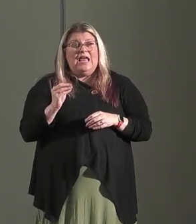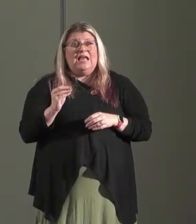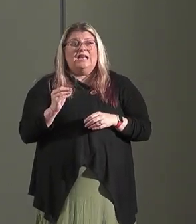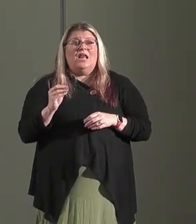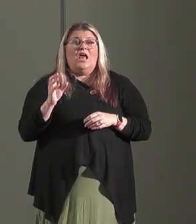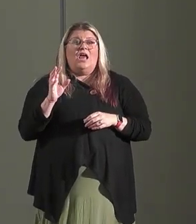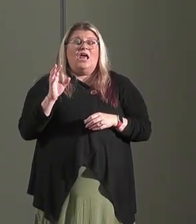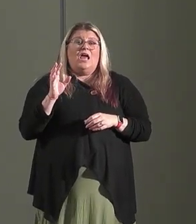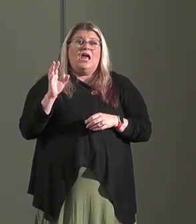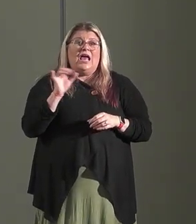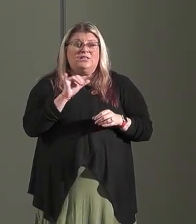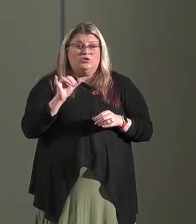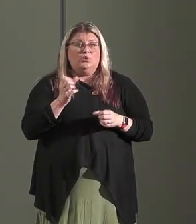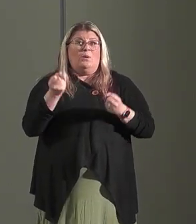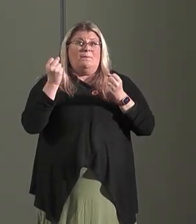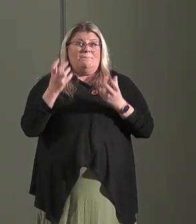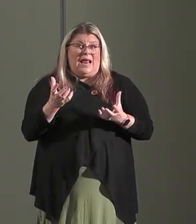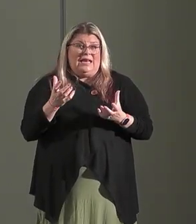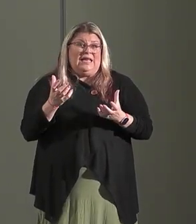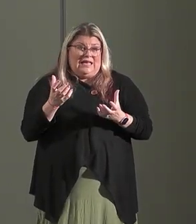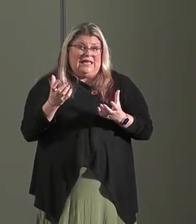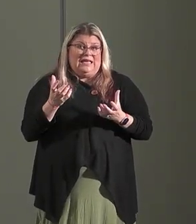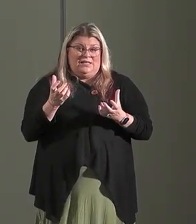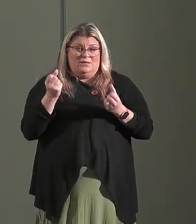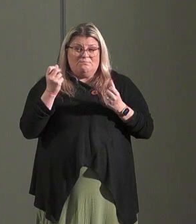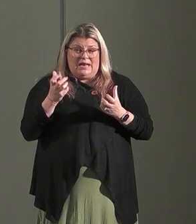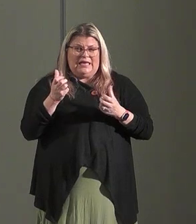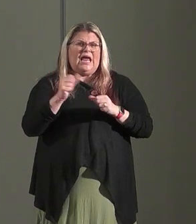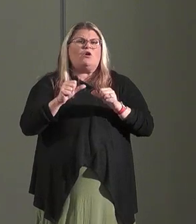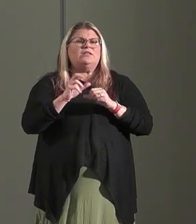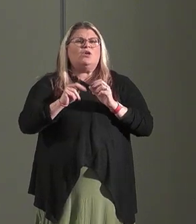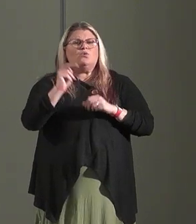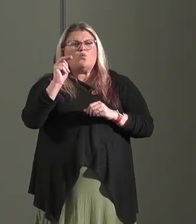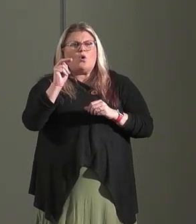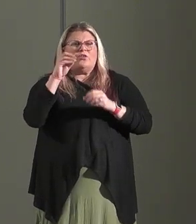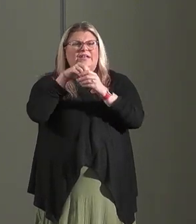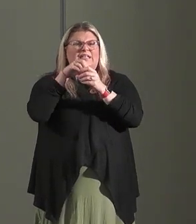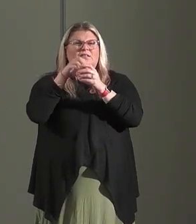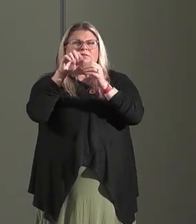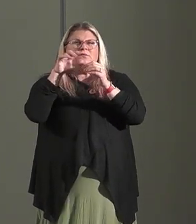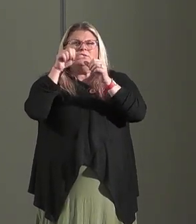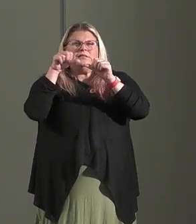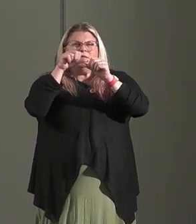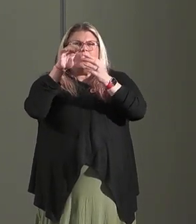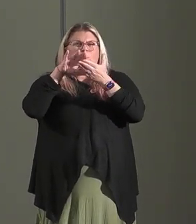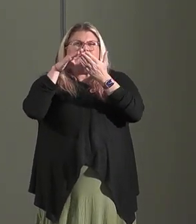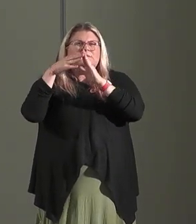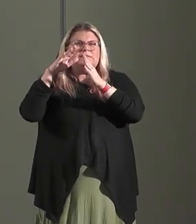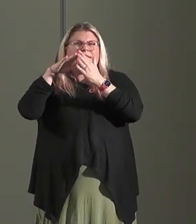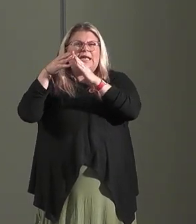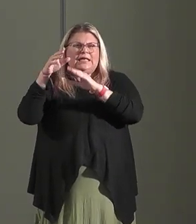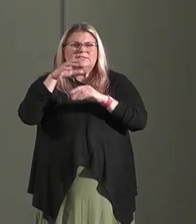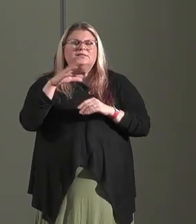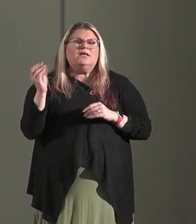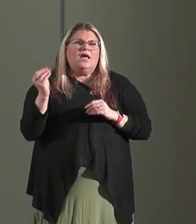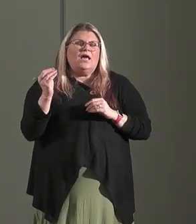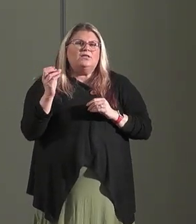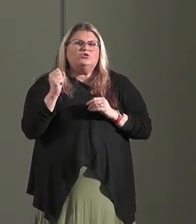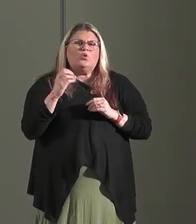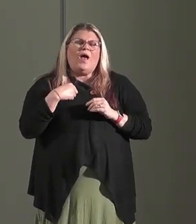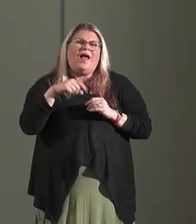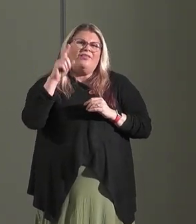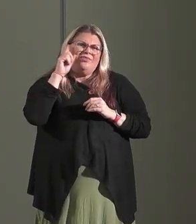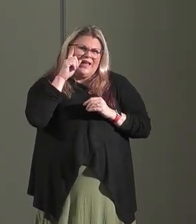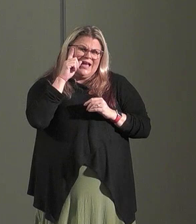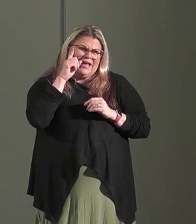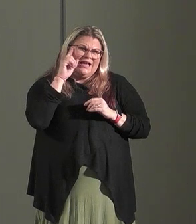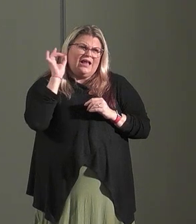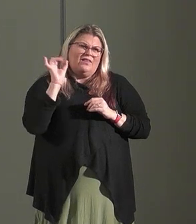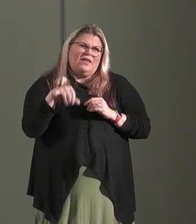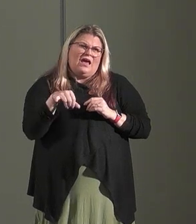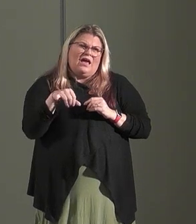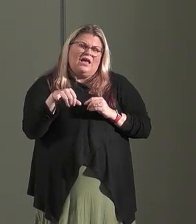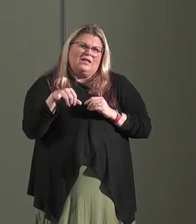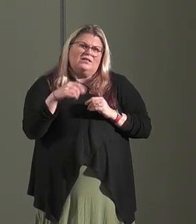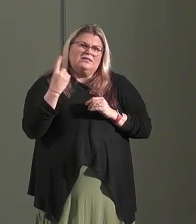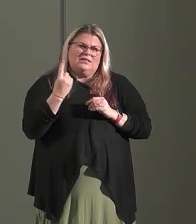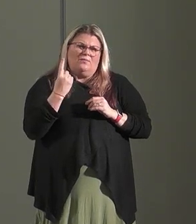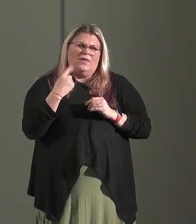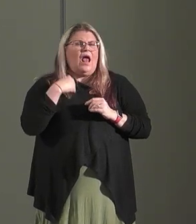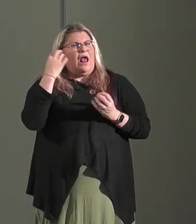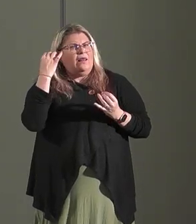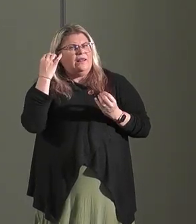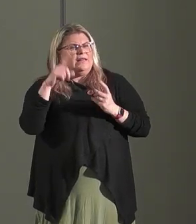particularly west belt Northern tier U.S. cities. So I think something that I think about and talk